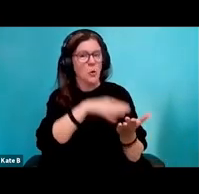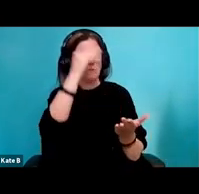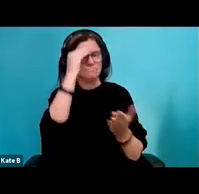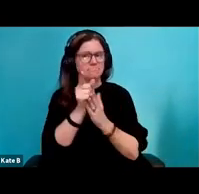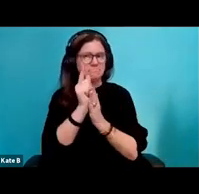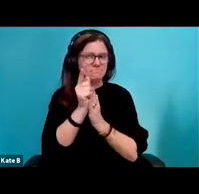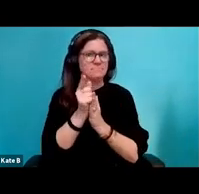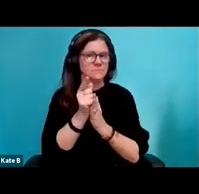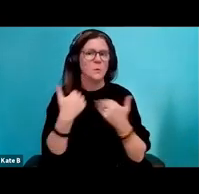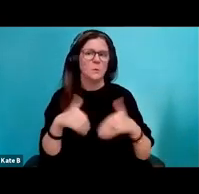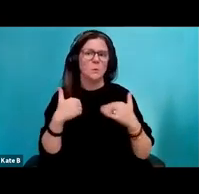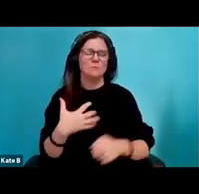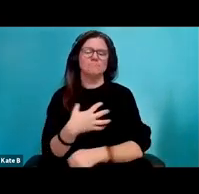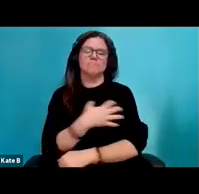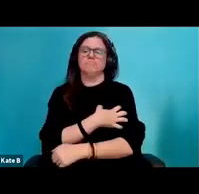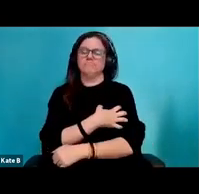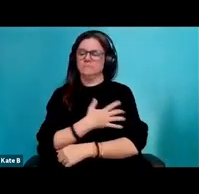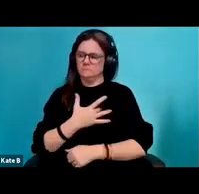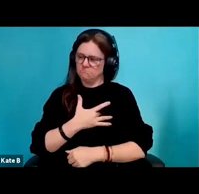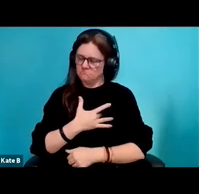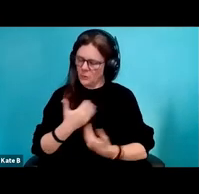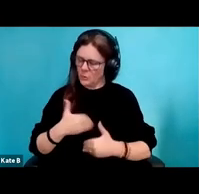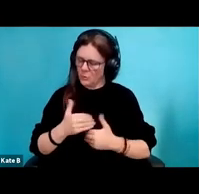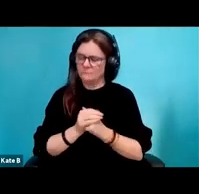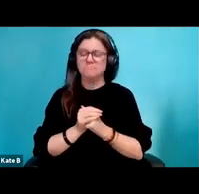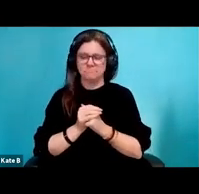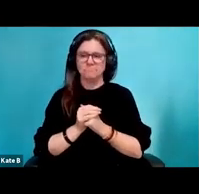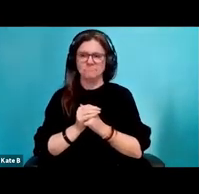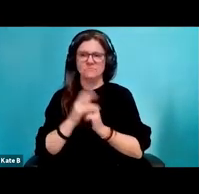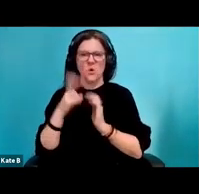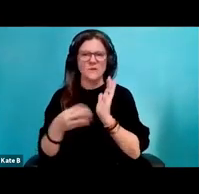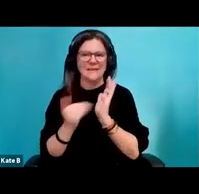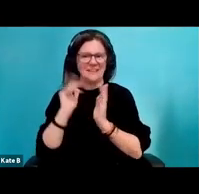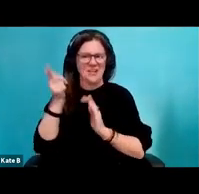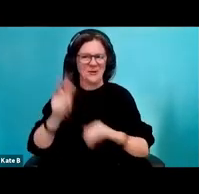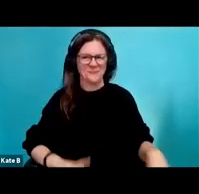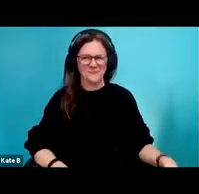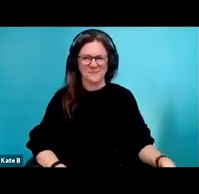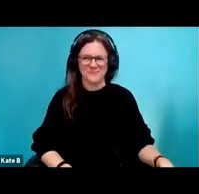That was really powerful and I look forward to reading those again.